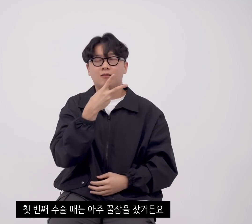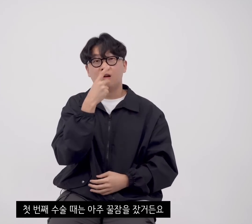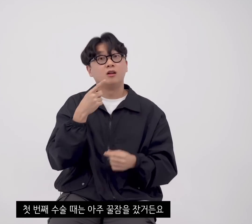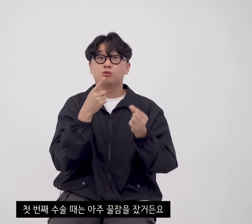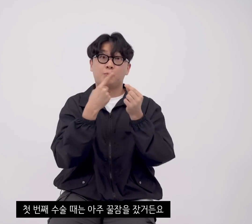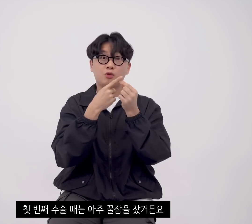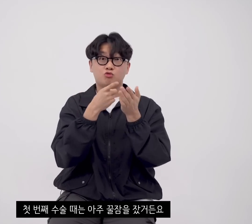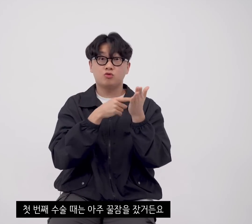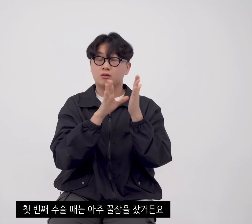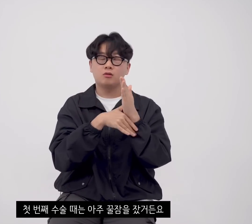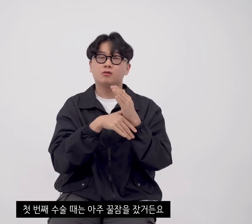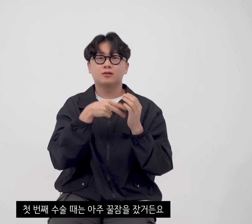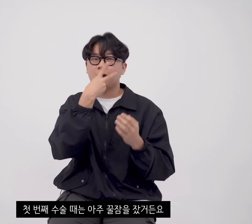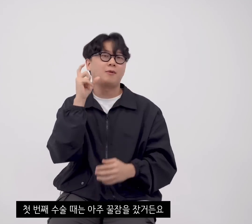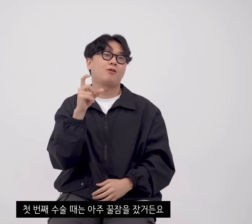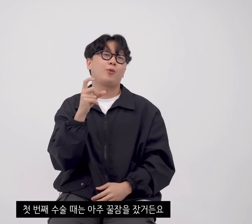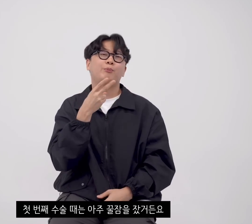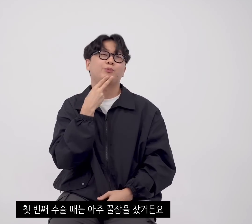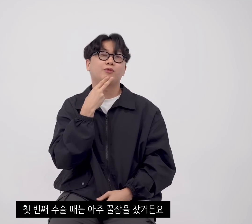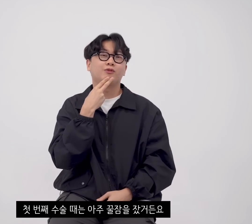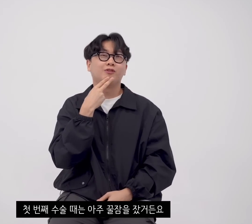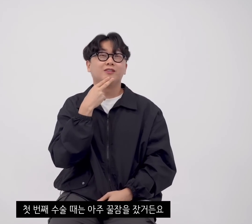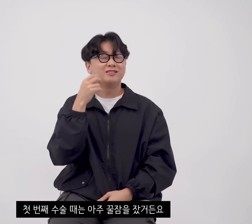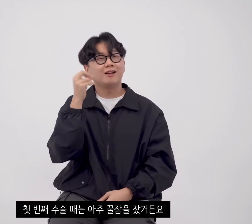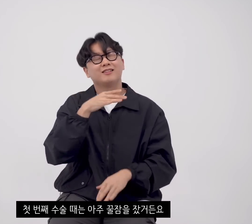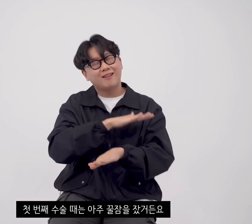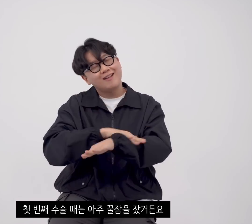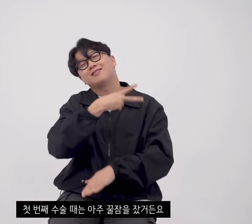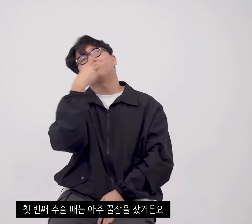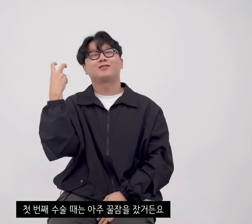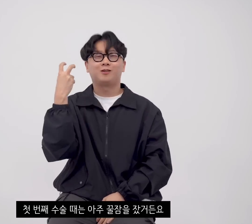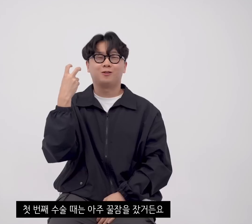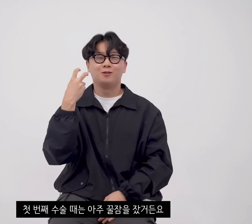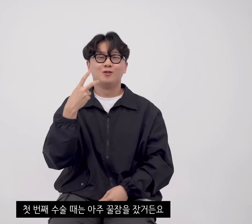I slept very well during the first surgery.